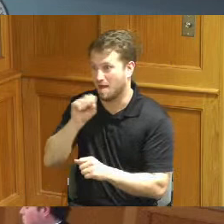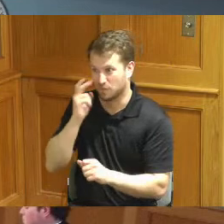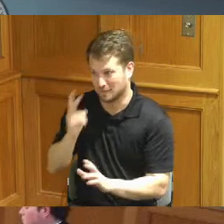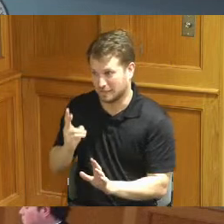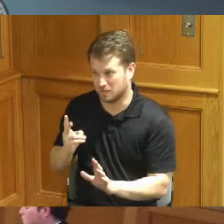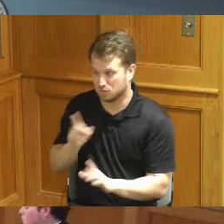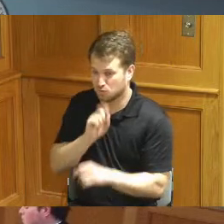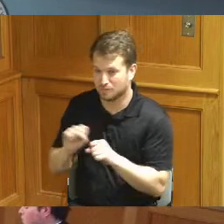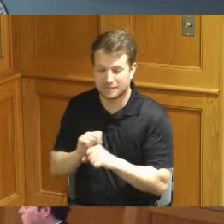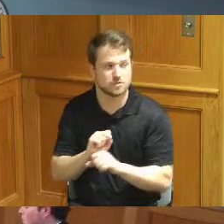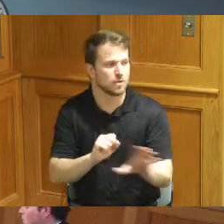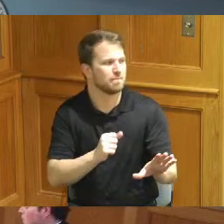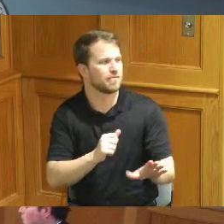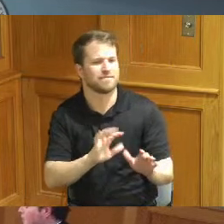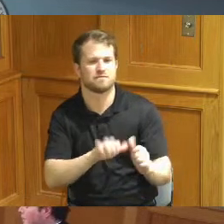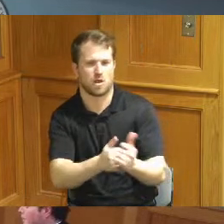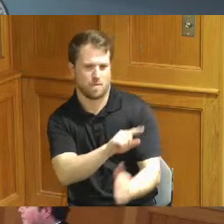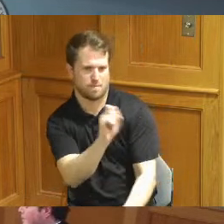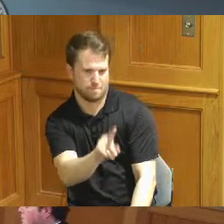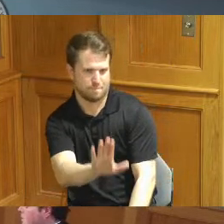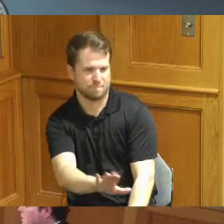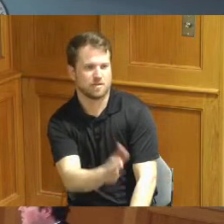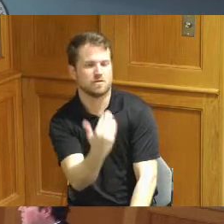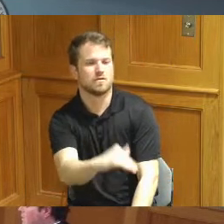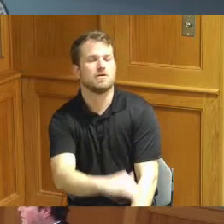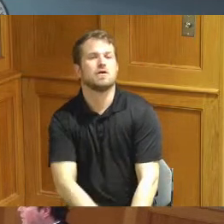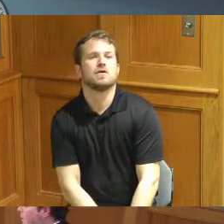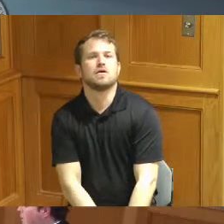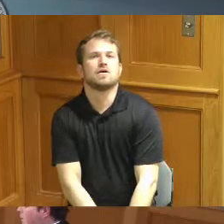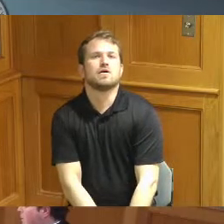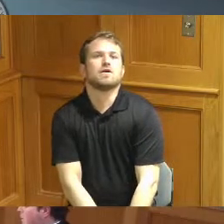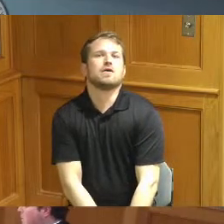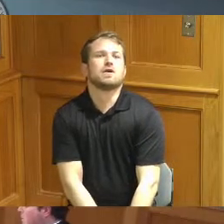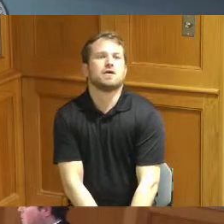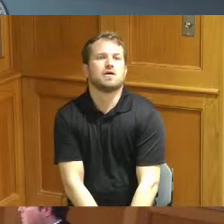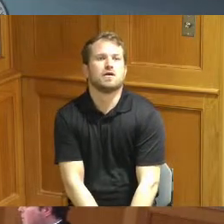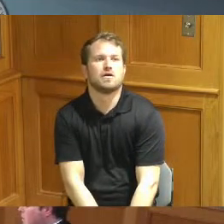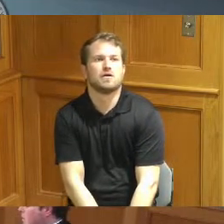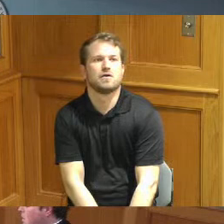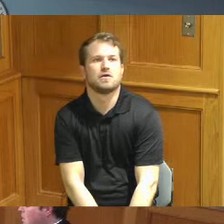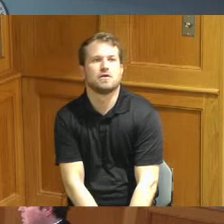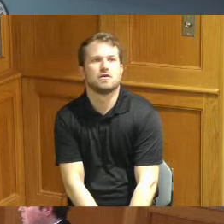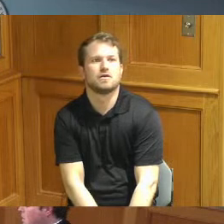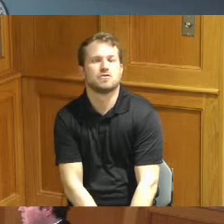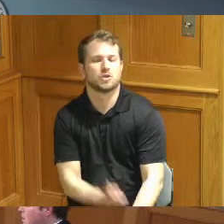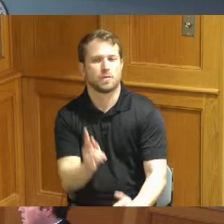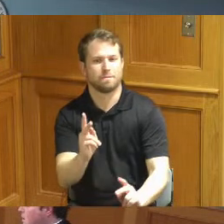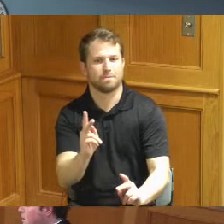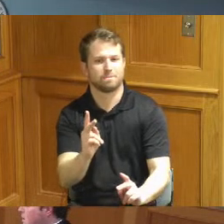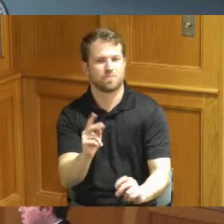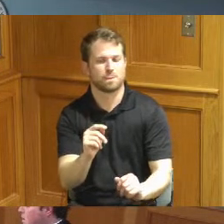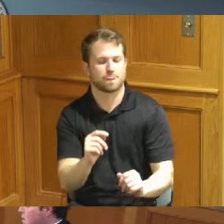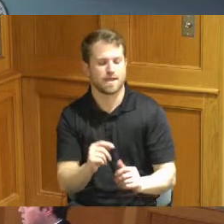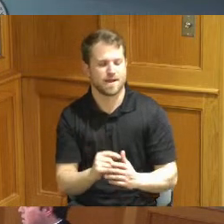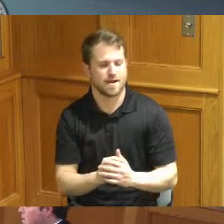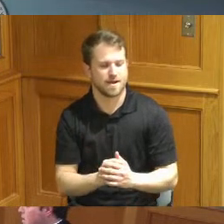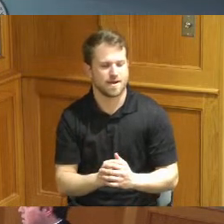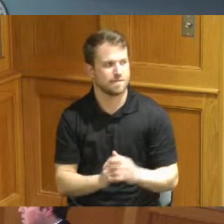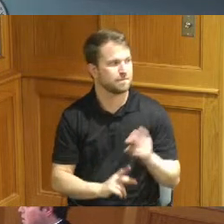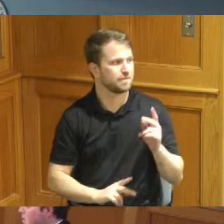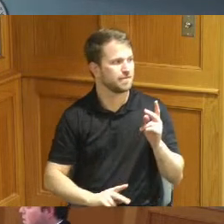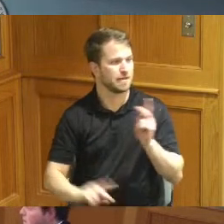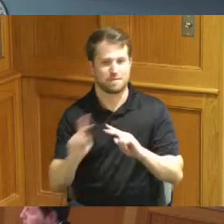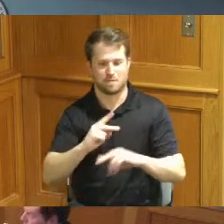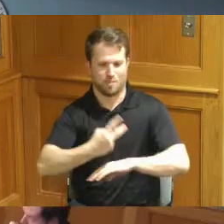follow-up question yeah so and to to the question of folks laying or sitting or whatever outside the